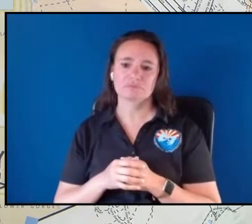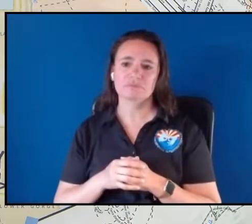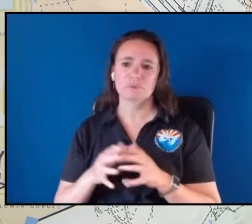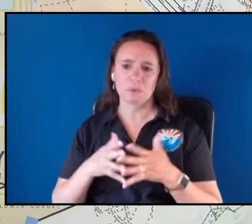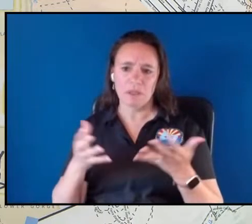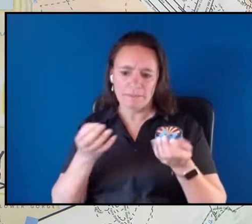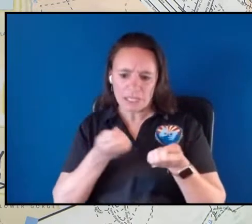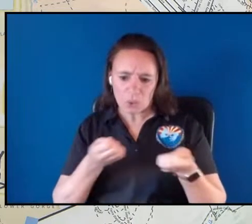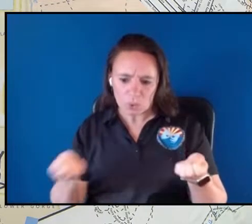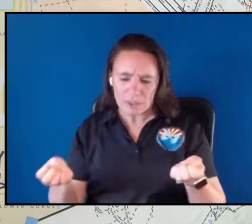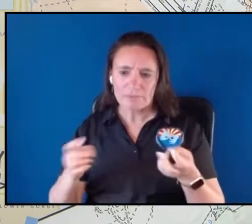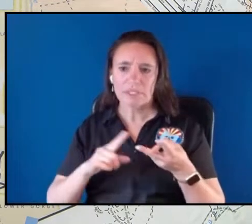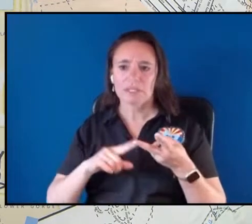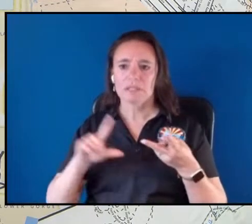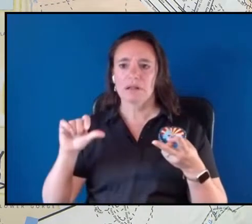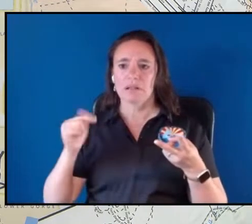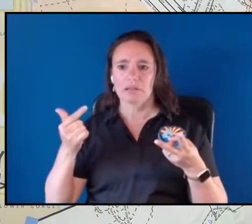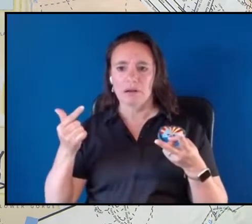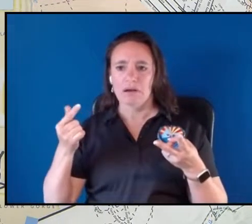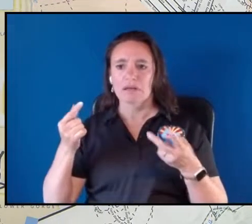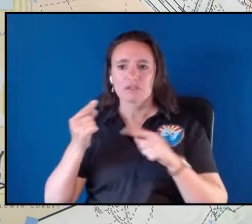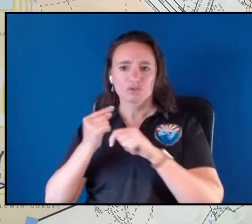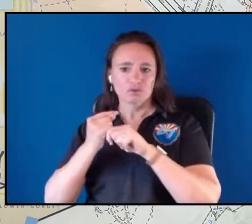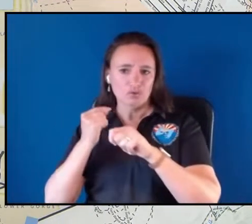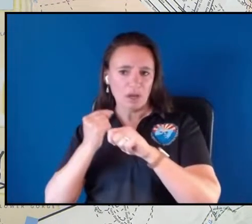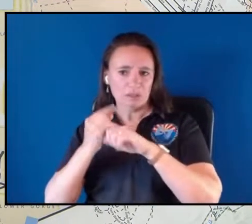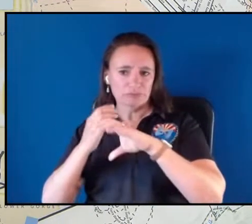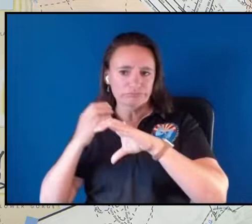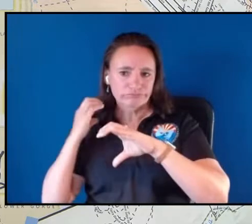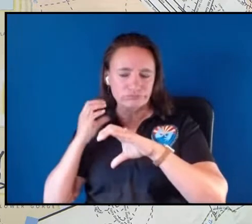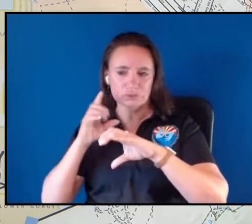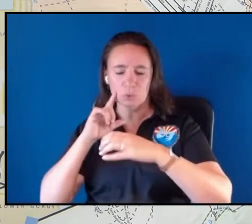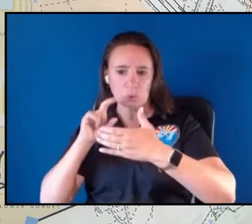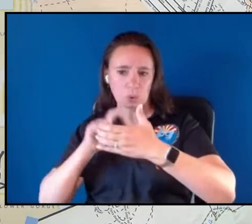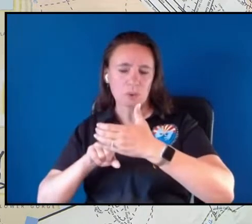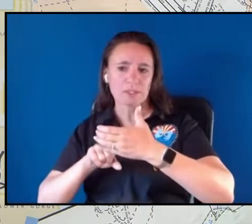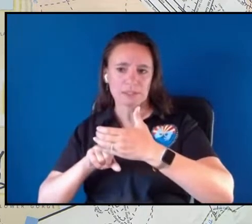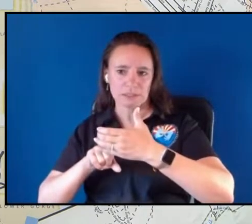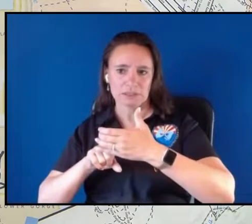you'll see all those on the 434 road and as well as